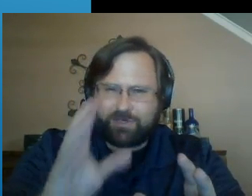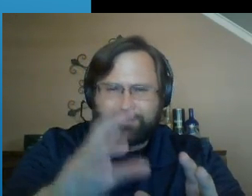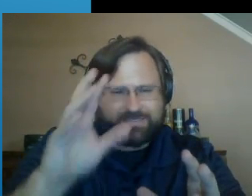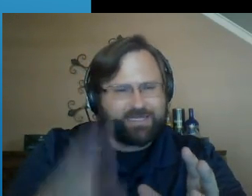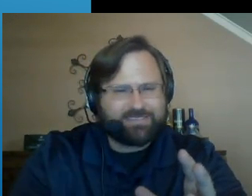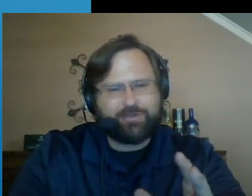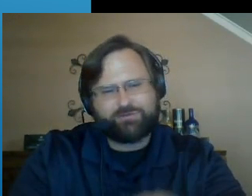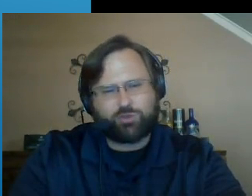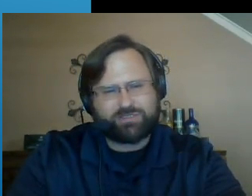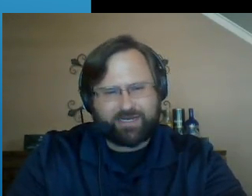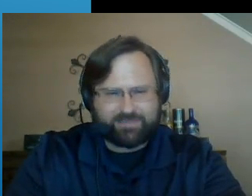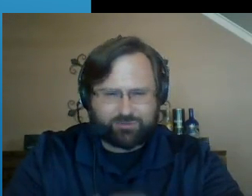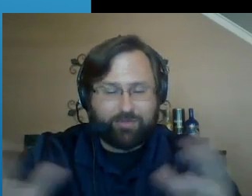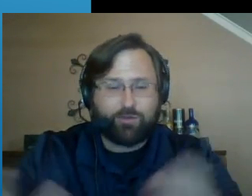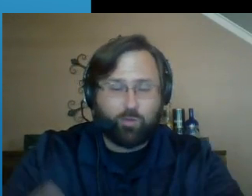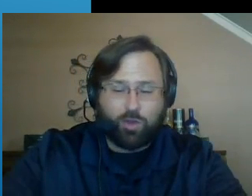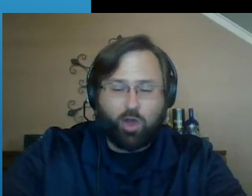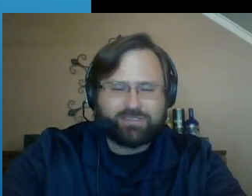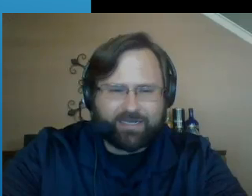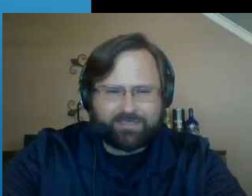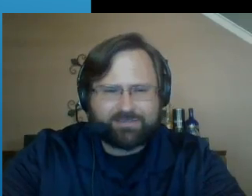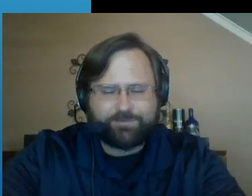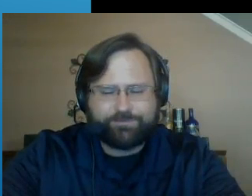expressed in a series of short sentences rather than one long sentence